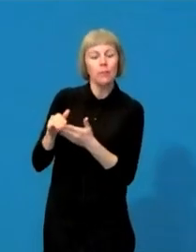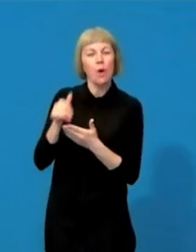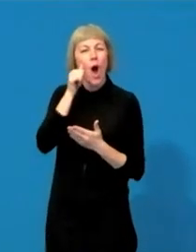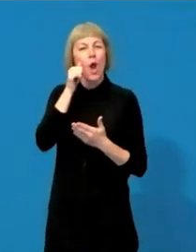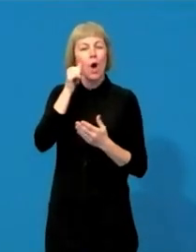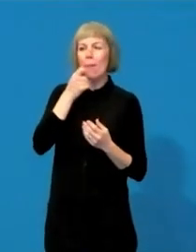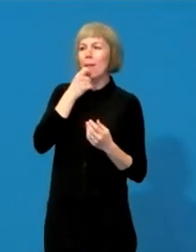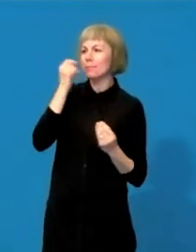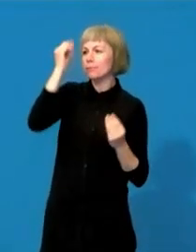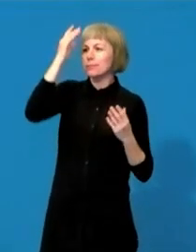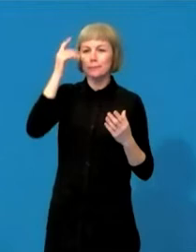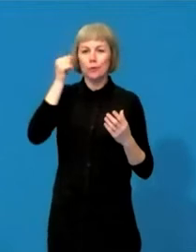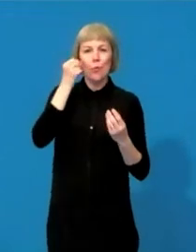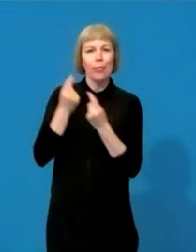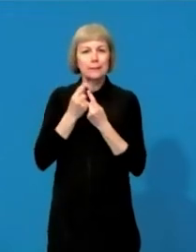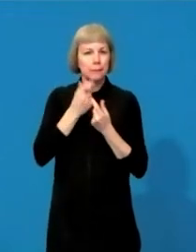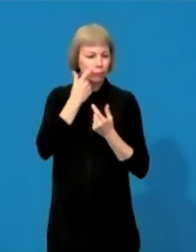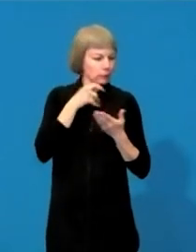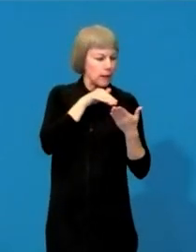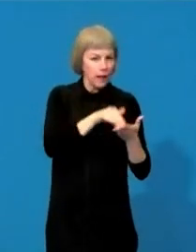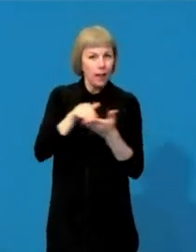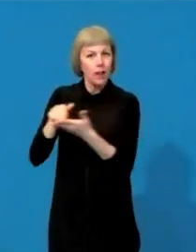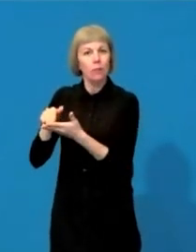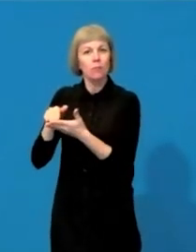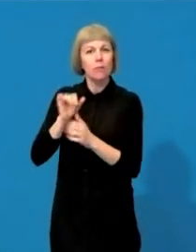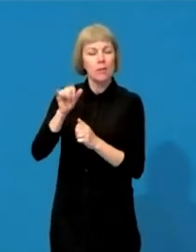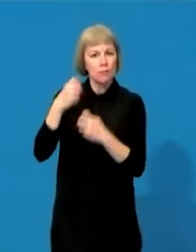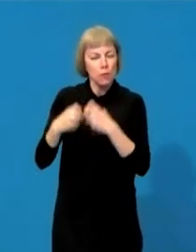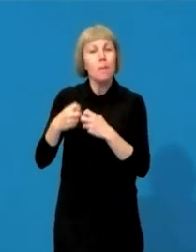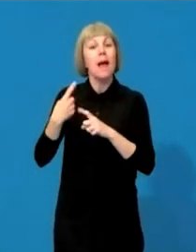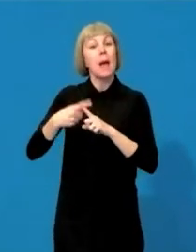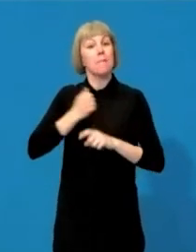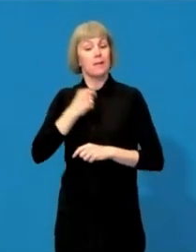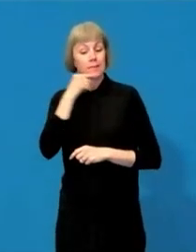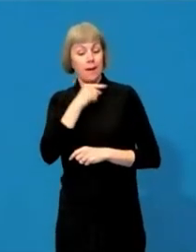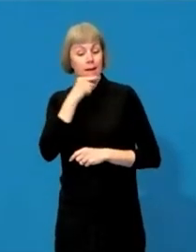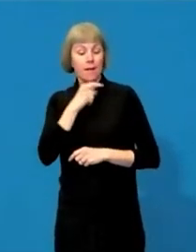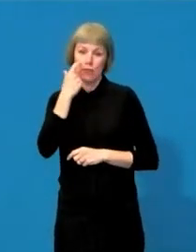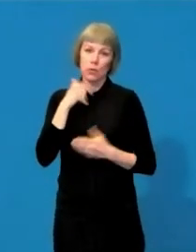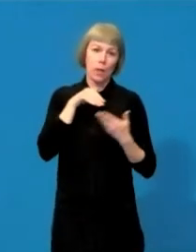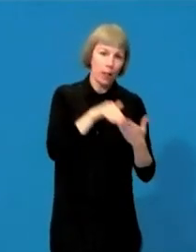Just trying my hardest to understand my son but then also help other family members as well with whatever I can.